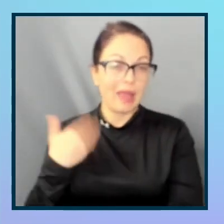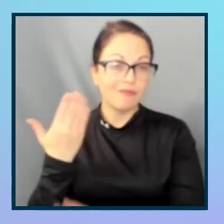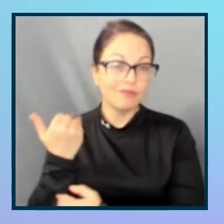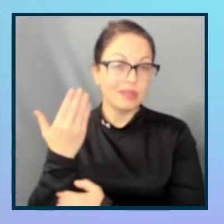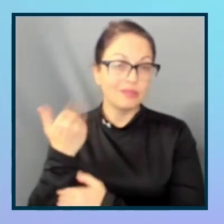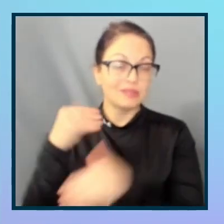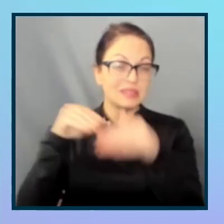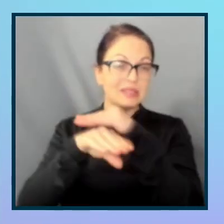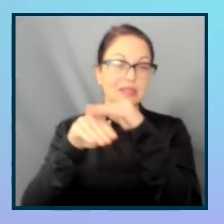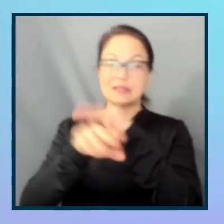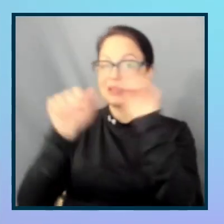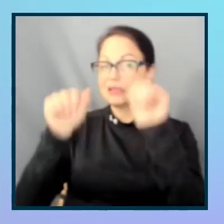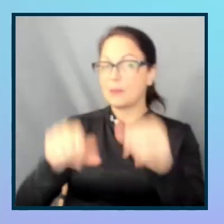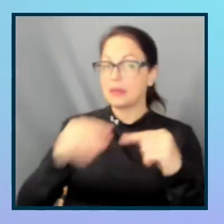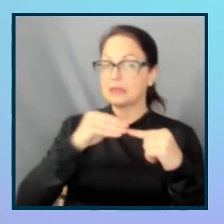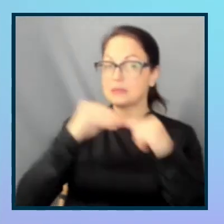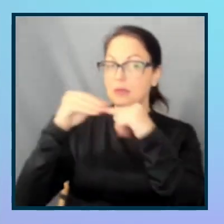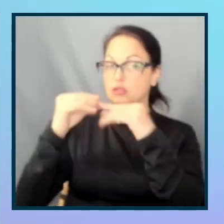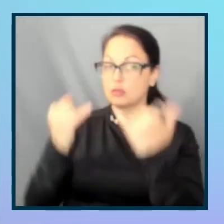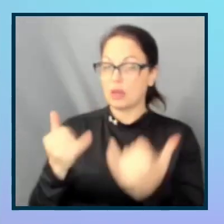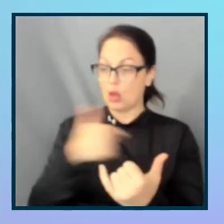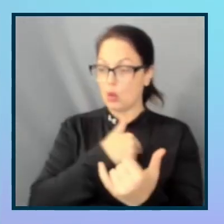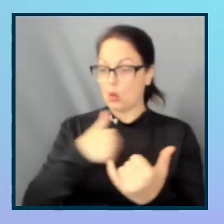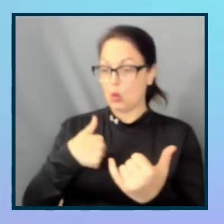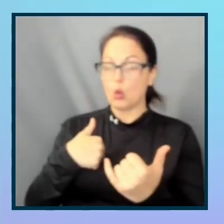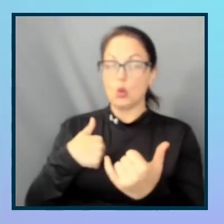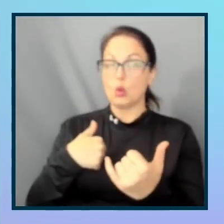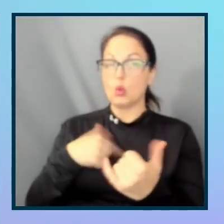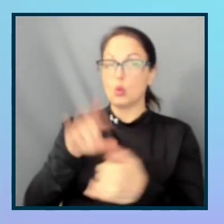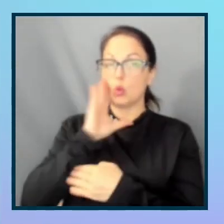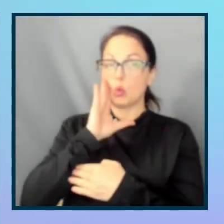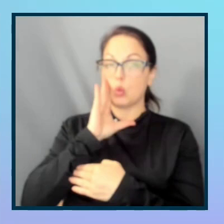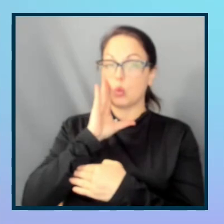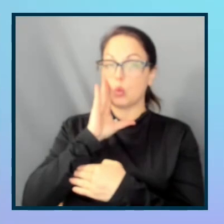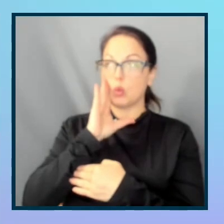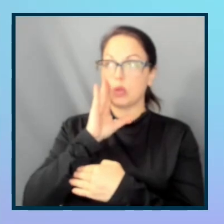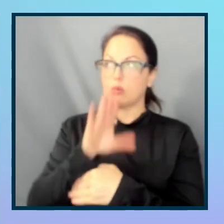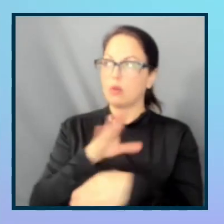We plan on hiring... Oh, I know so many more this year,